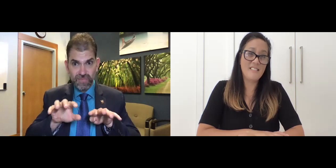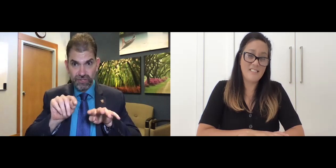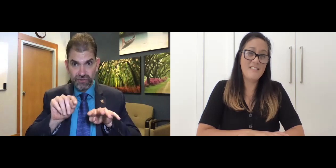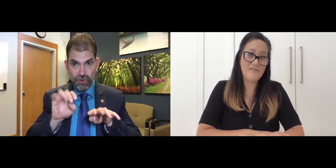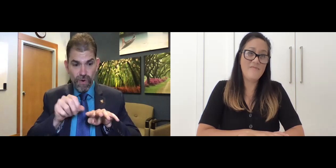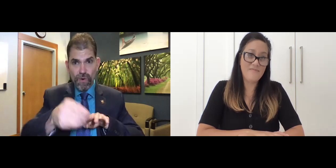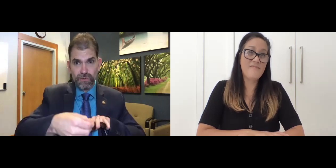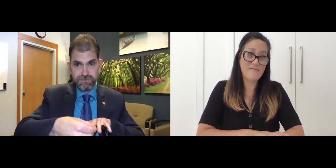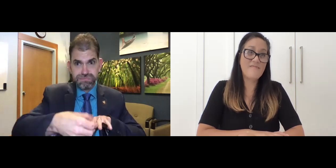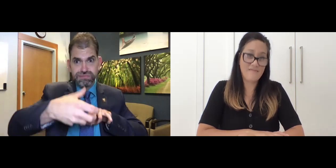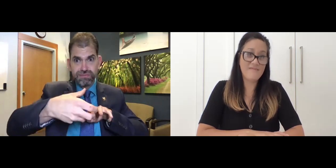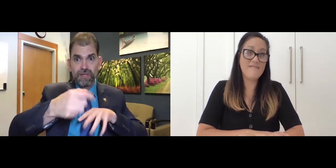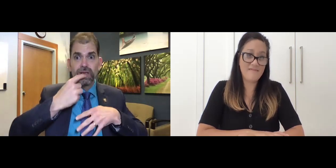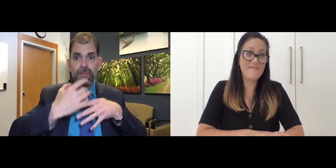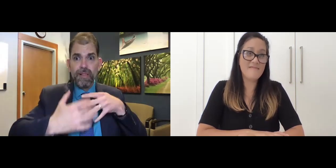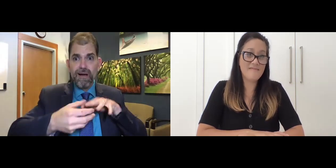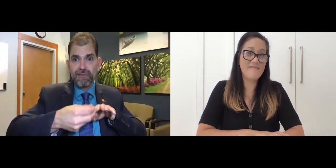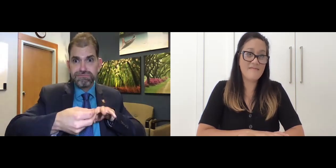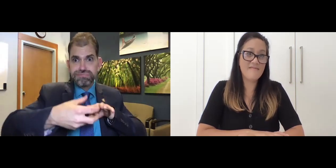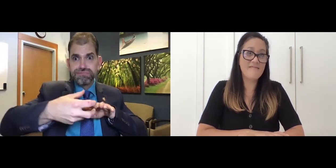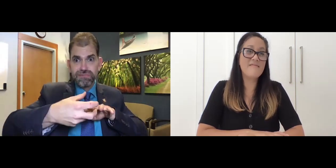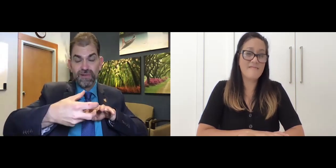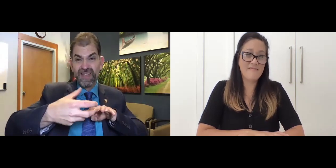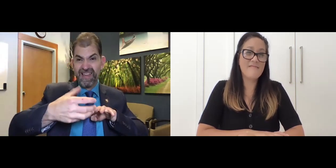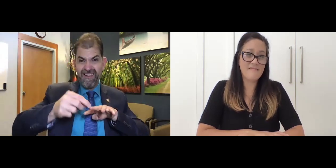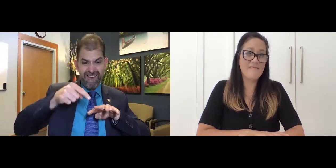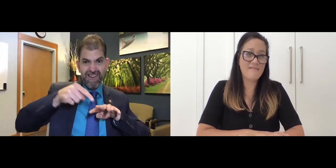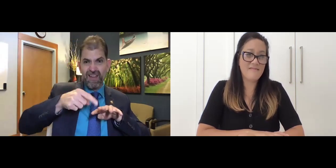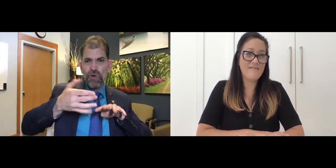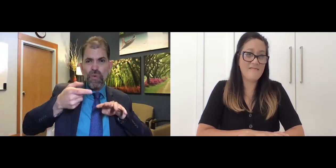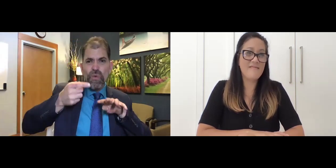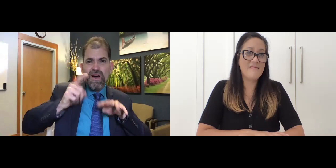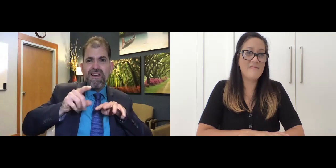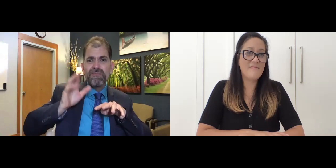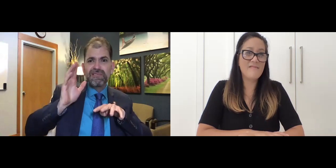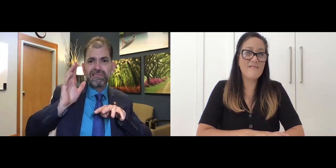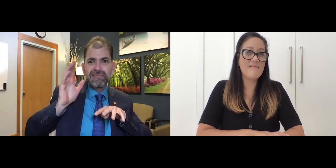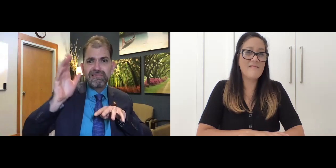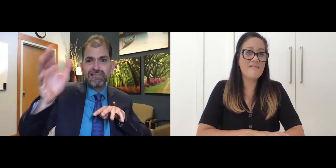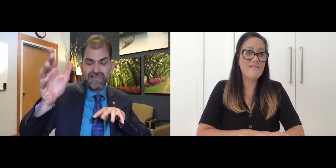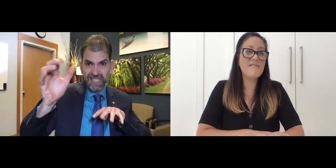have problems with your toes, with circulation and